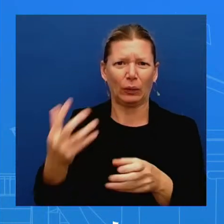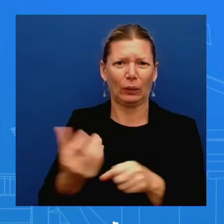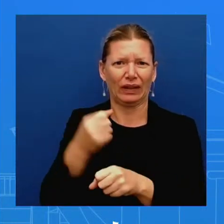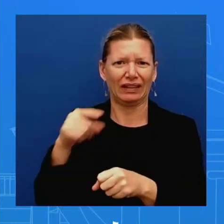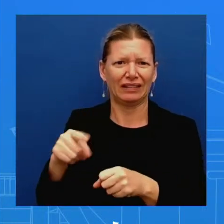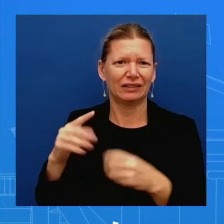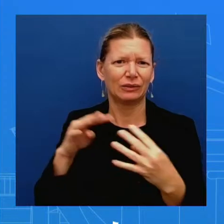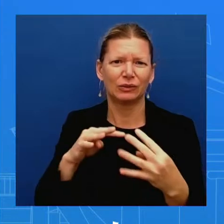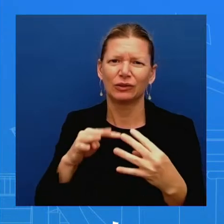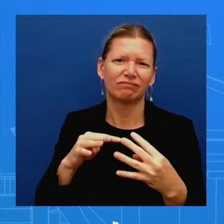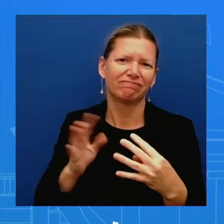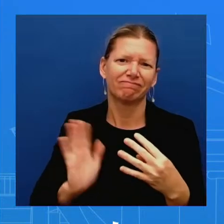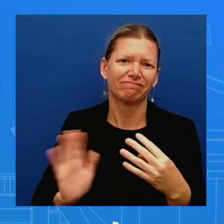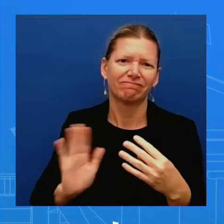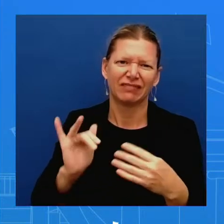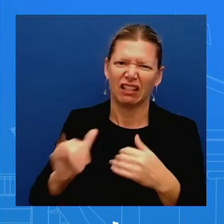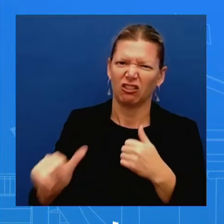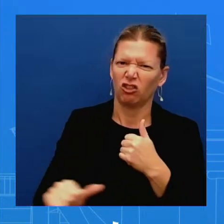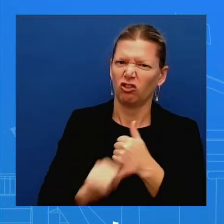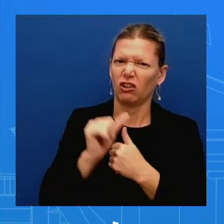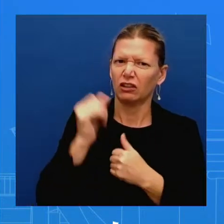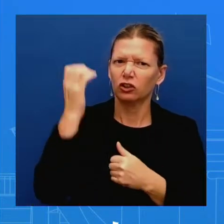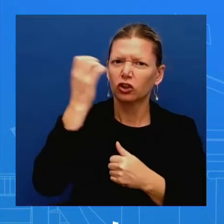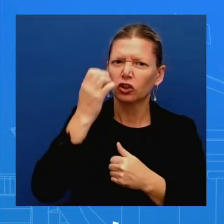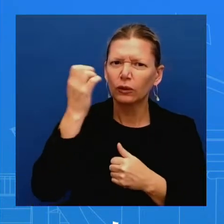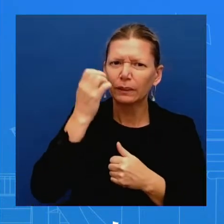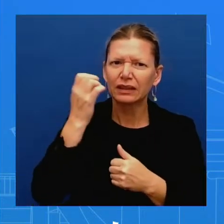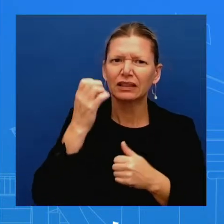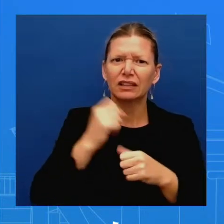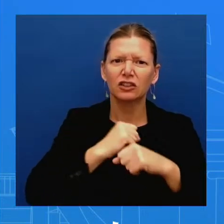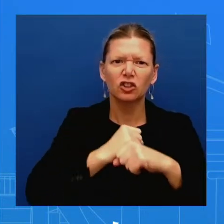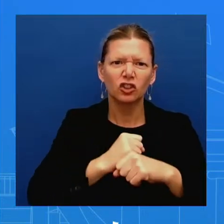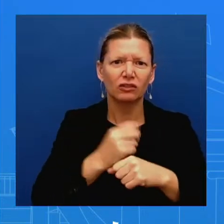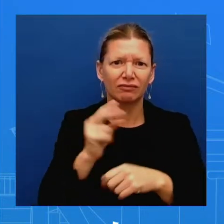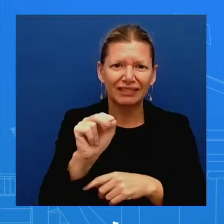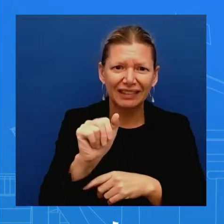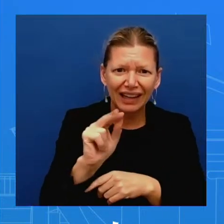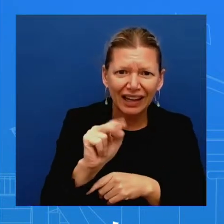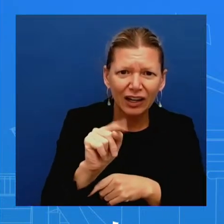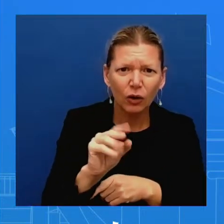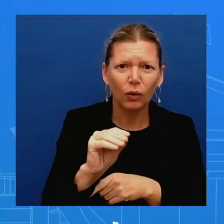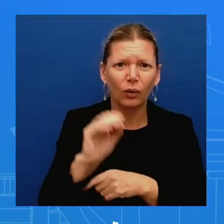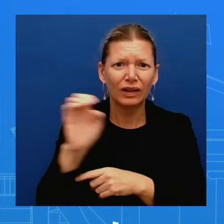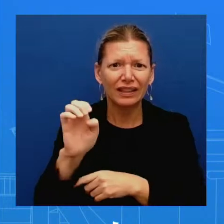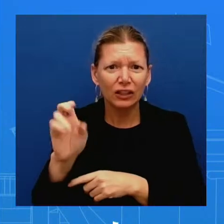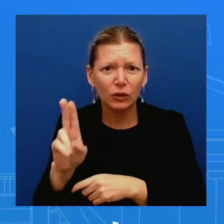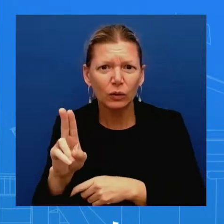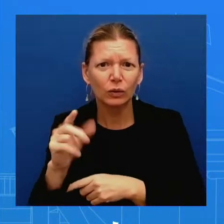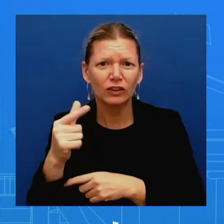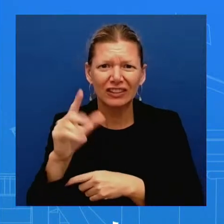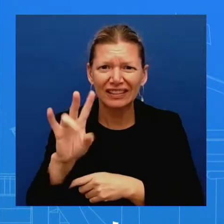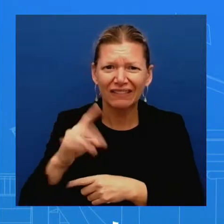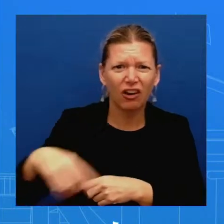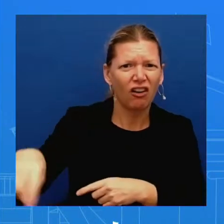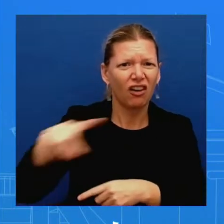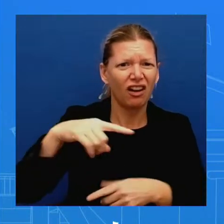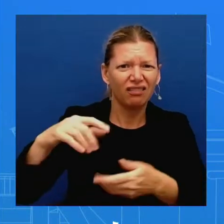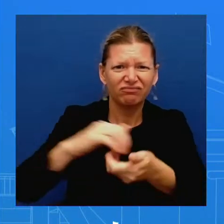they put out statement about this as well. So, look, the statement is nothing new. It's more of the same. And we've been very clear where we stand on this. Go ahead, Jeff.